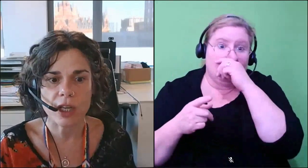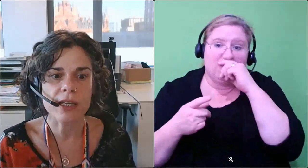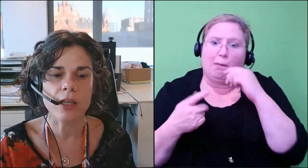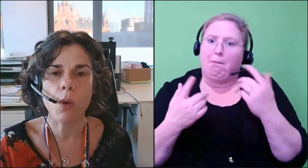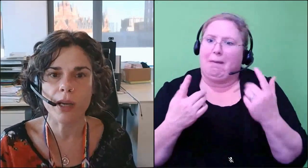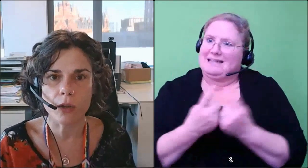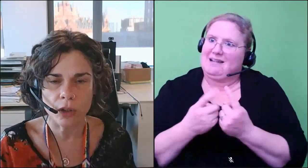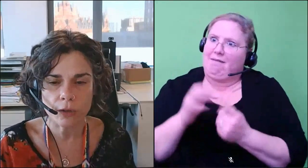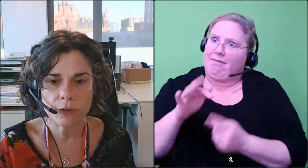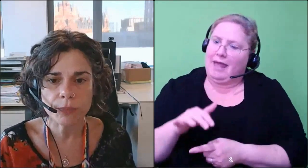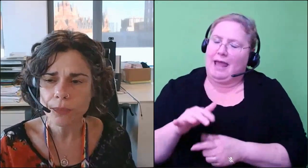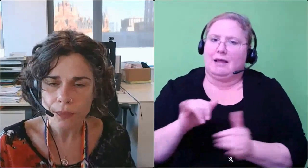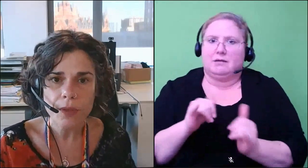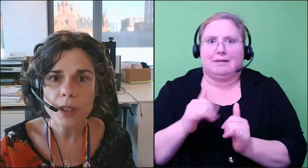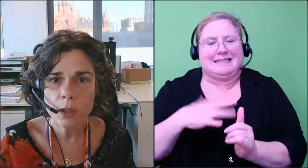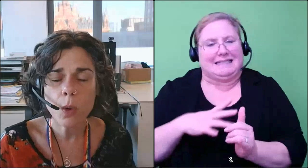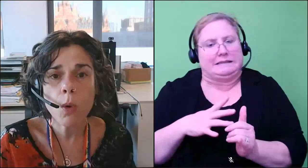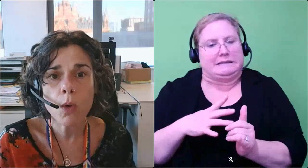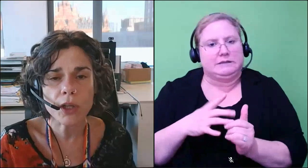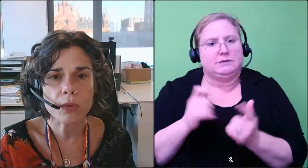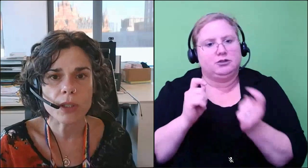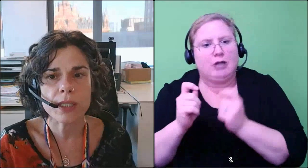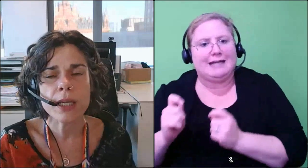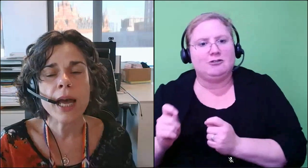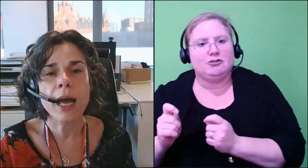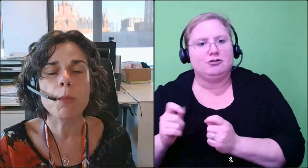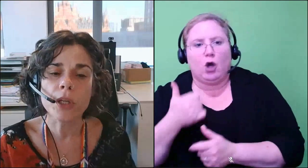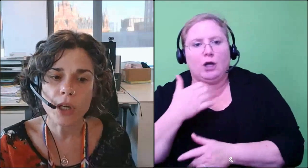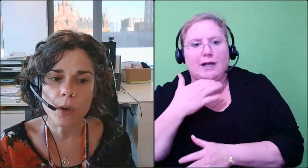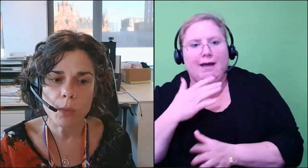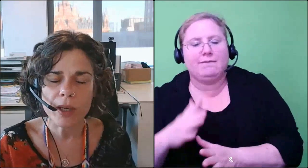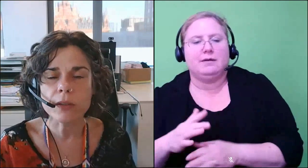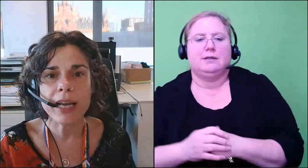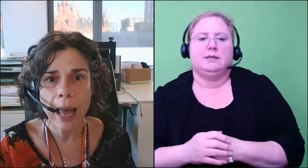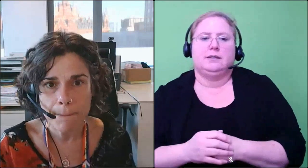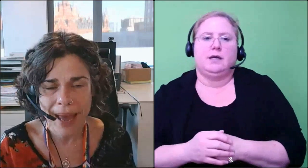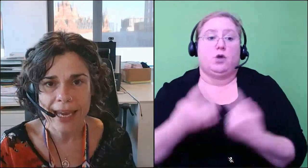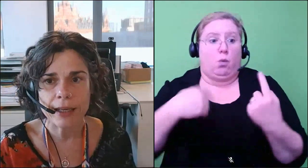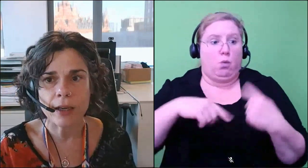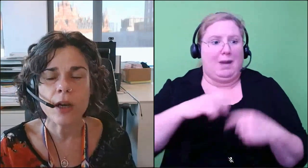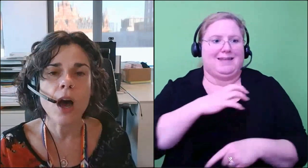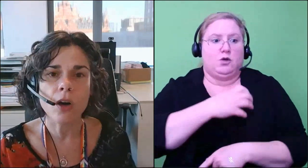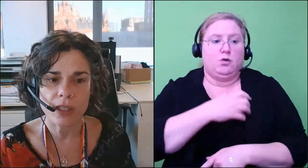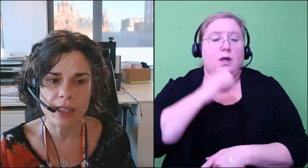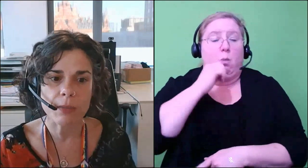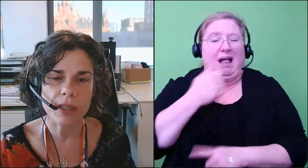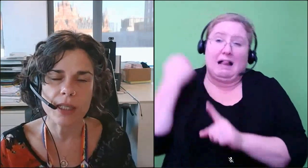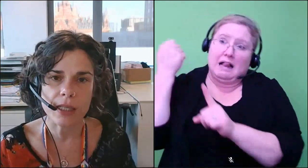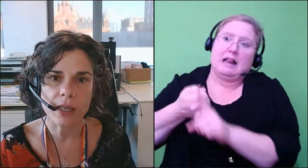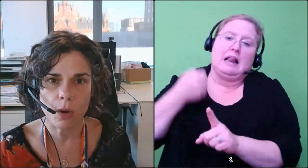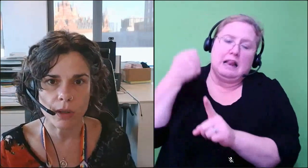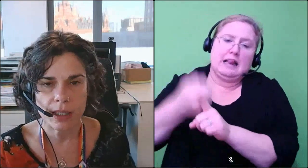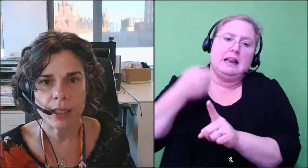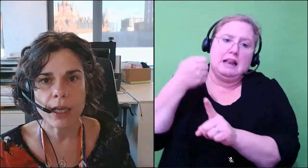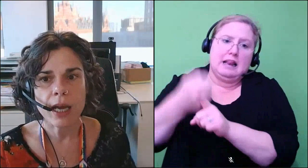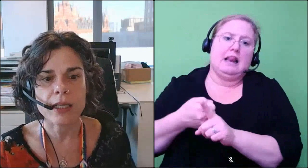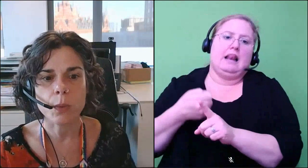and isn't quite good enough. So all unions will campaign on disability equality as well.